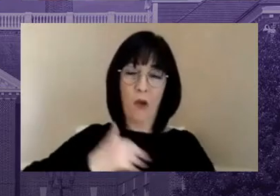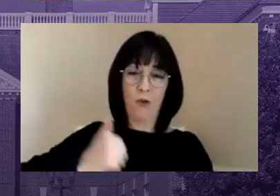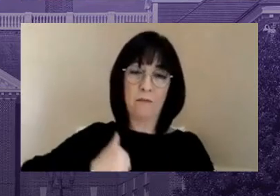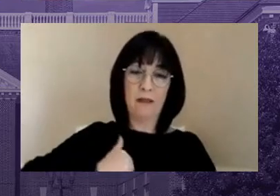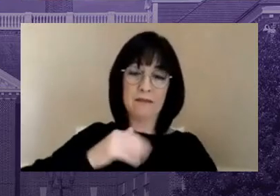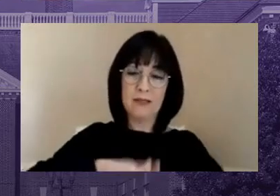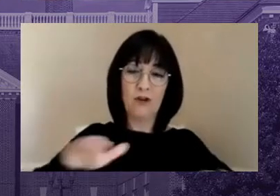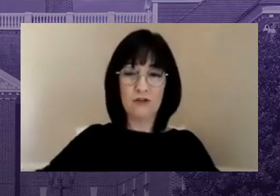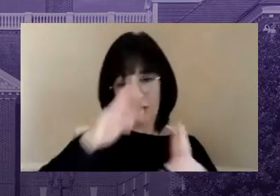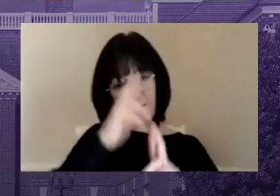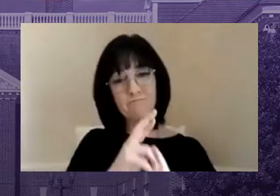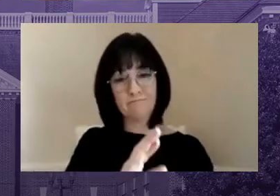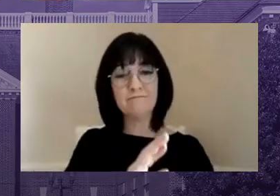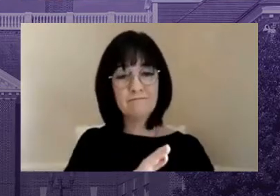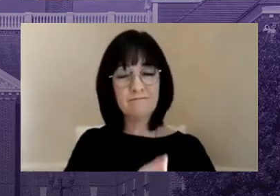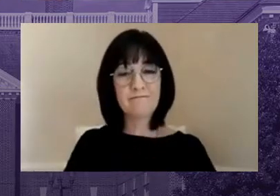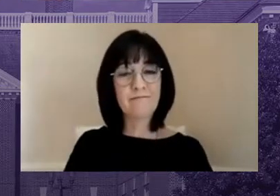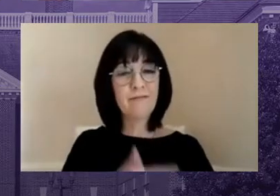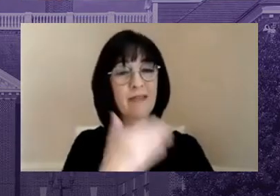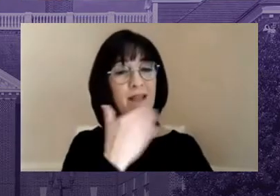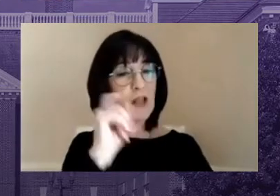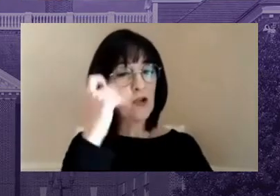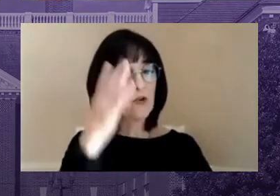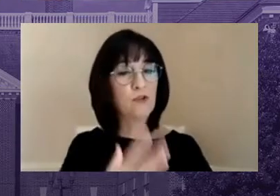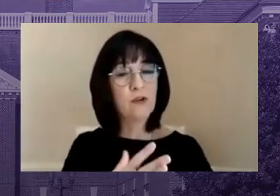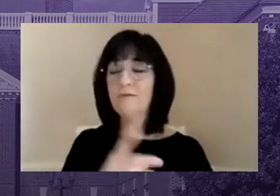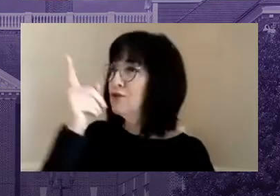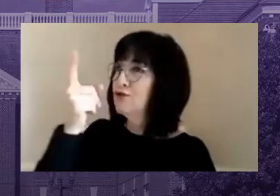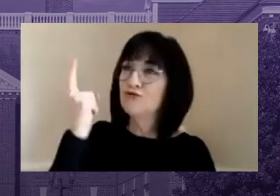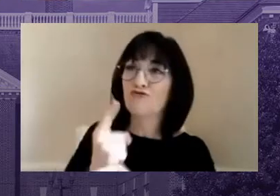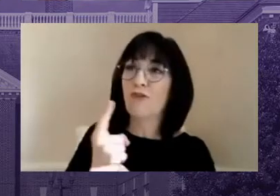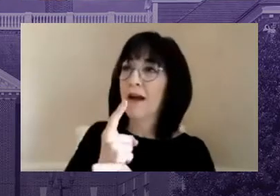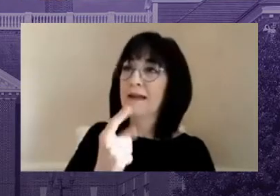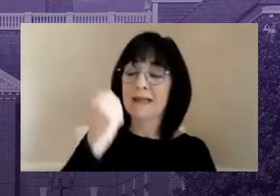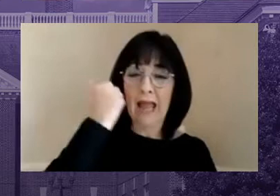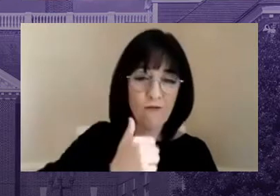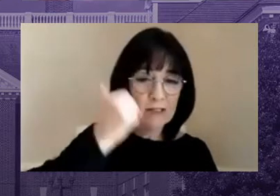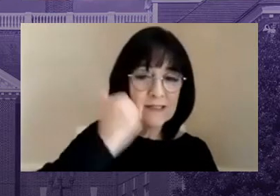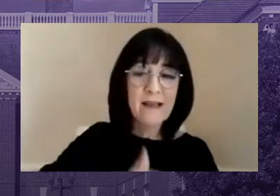Thank you Dr. Fitzgerald. And you're exactly right every day every month is the is the day in the